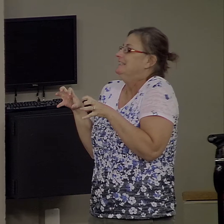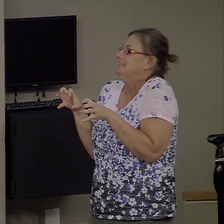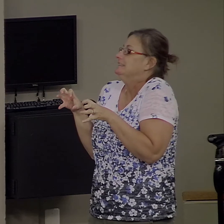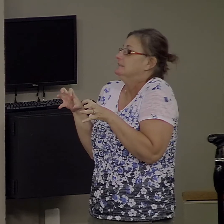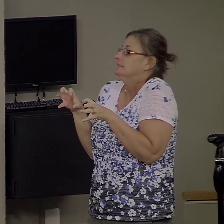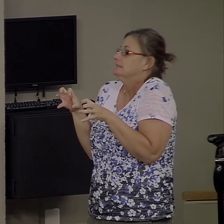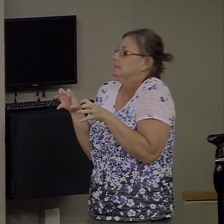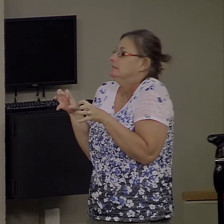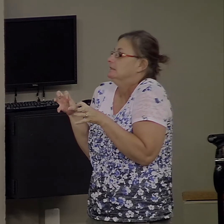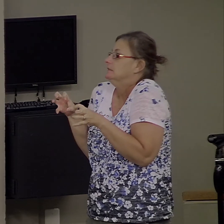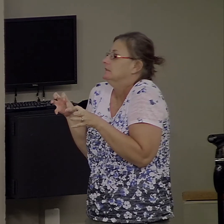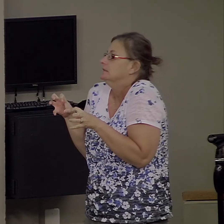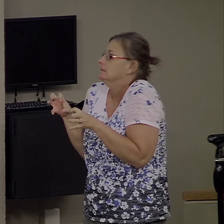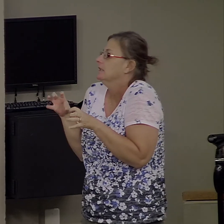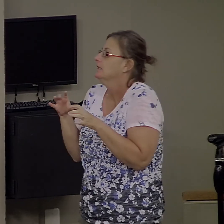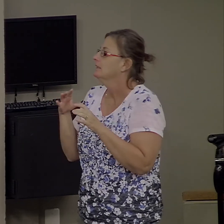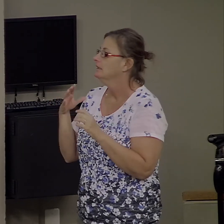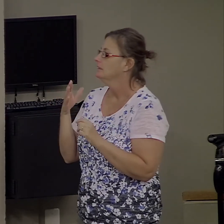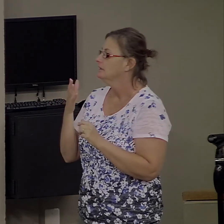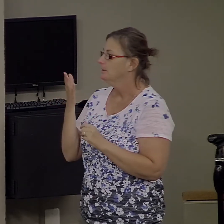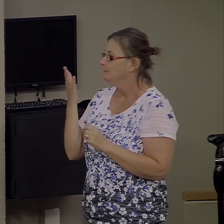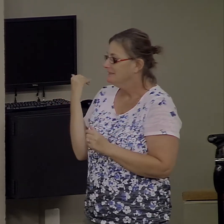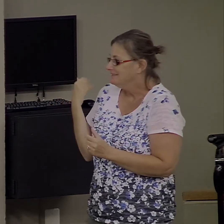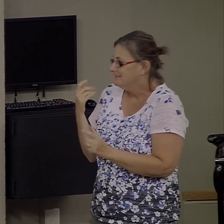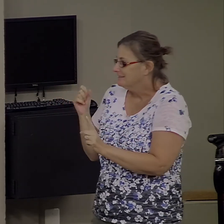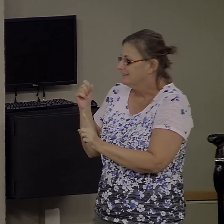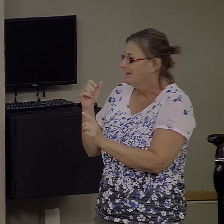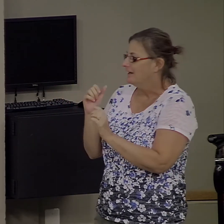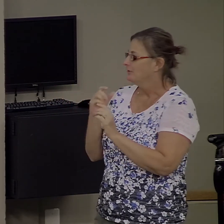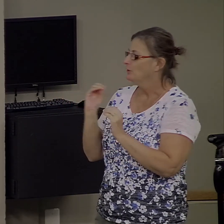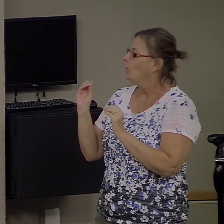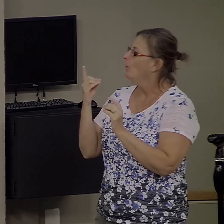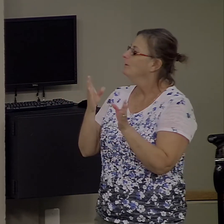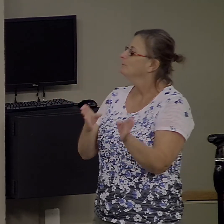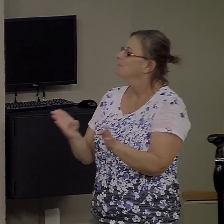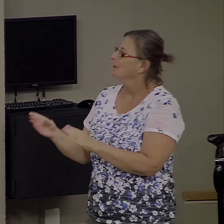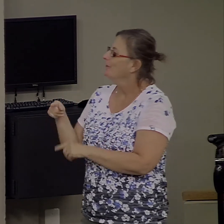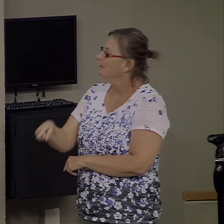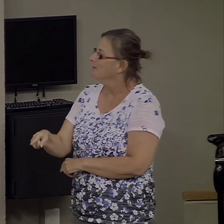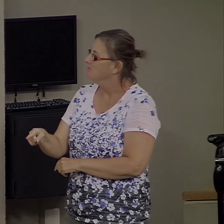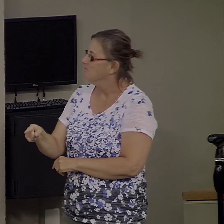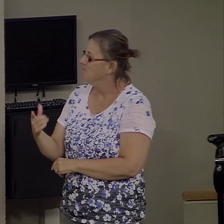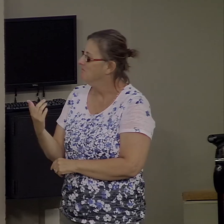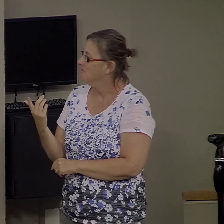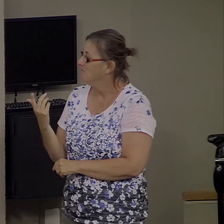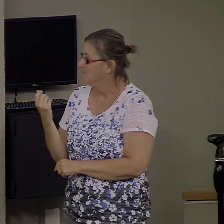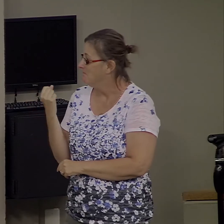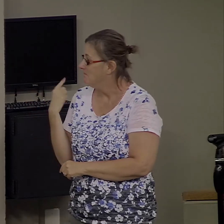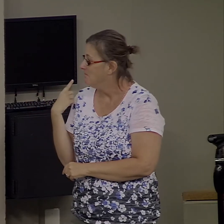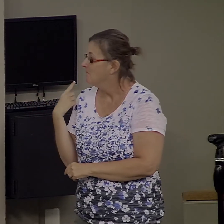It seems like there's a great deal of tension that's always underlying what they do and I think that's part because nobody